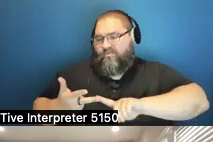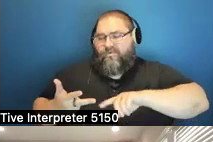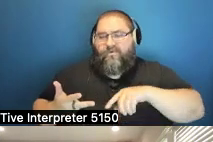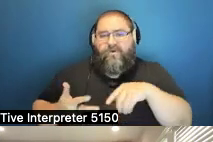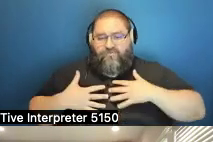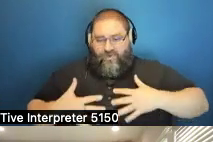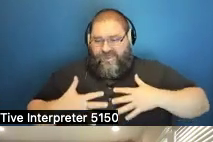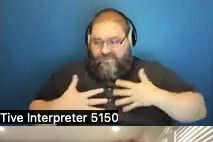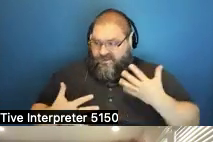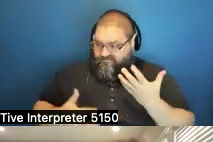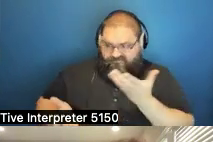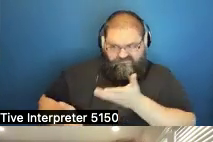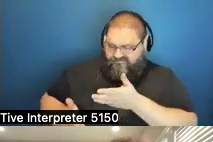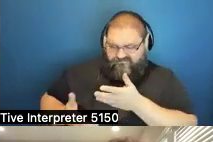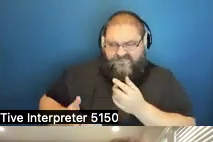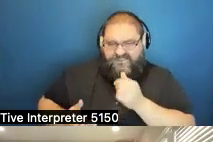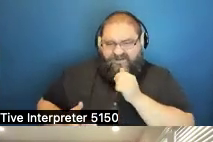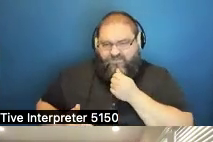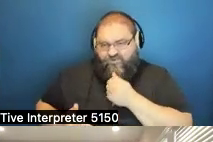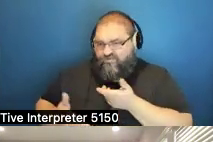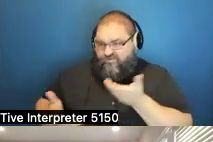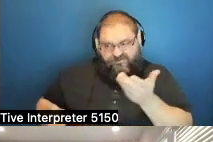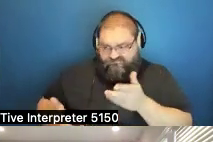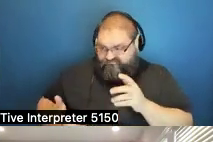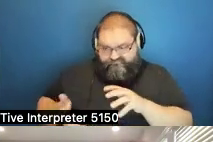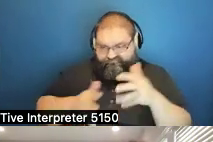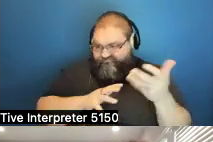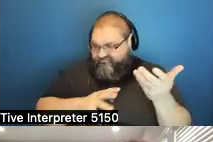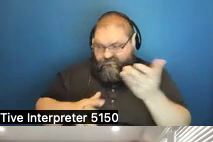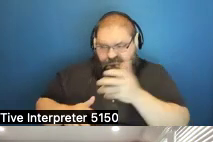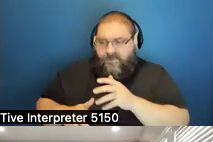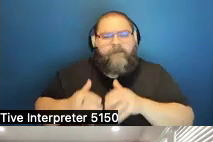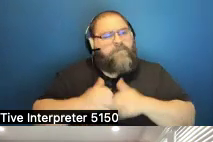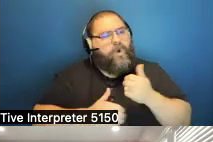naturally do without any effort. 19:36:51 So, at the time,